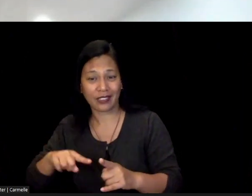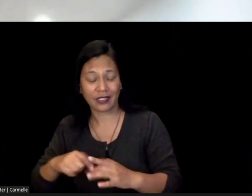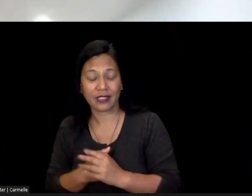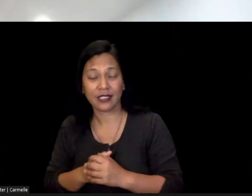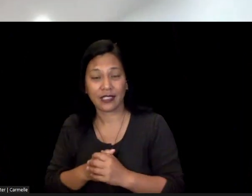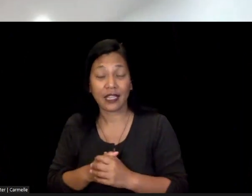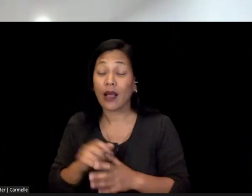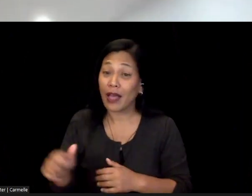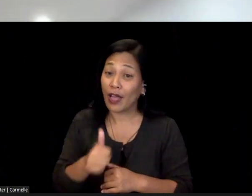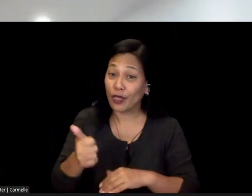The other thing I would say.